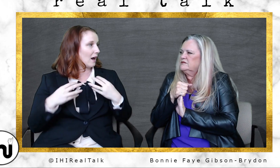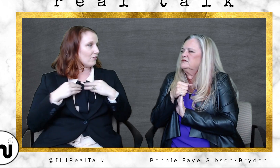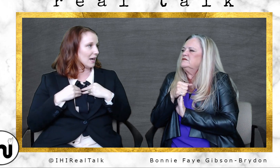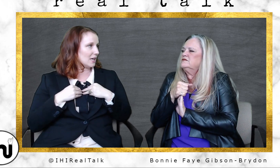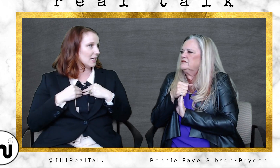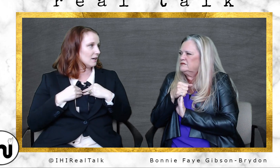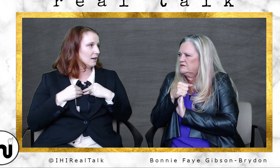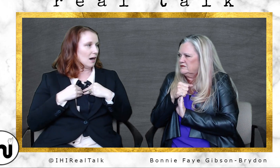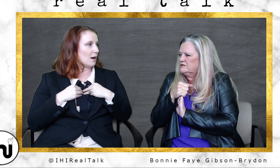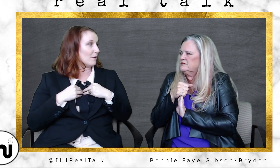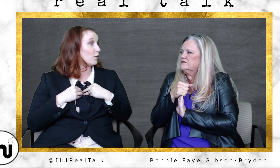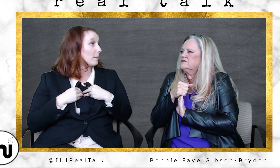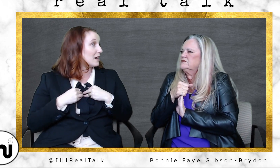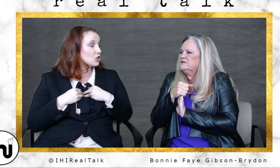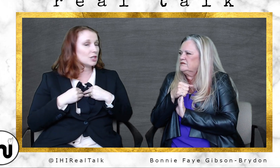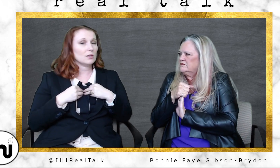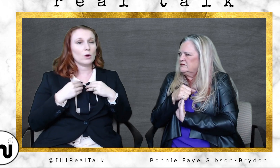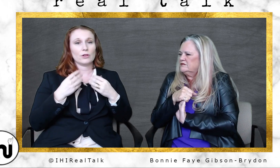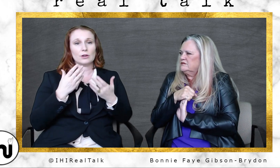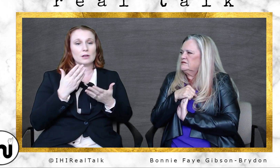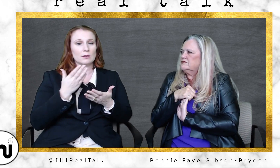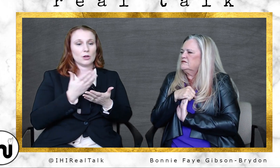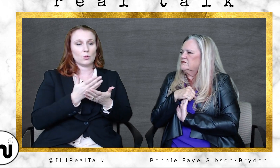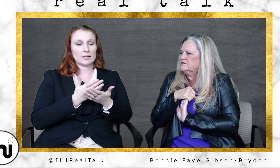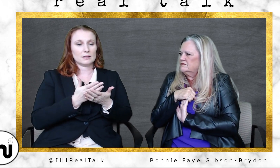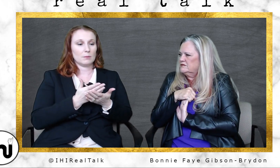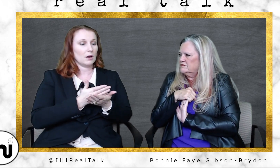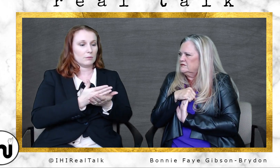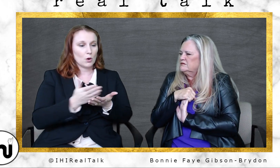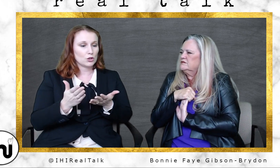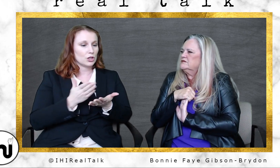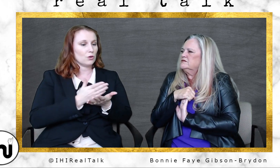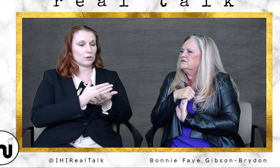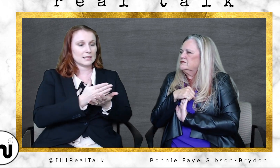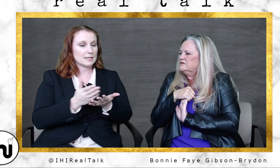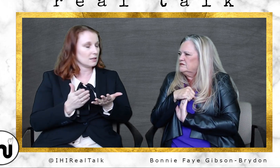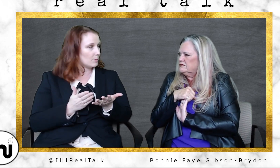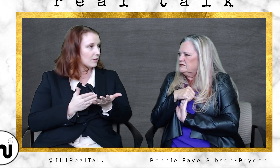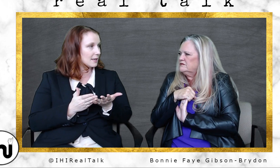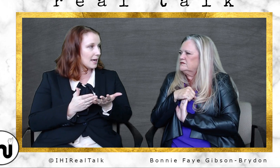any information whether it, you know, it's a motion or details about the case,